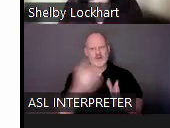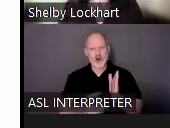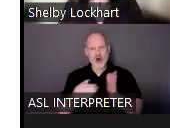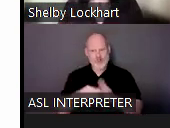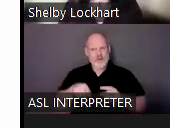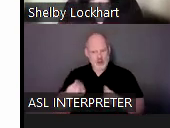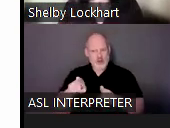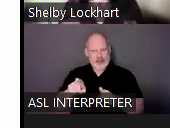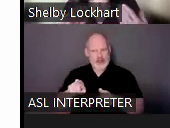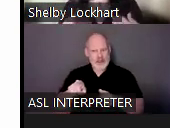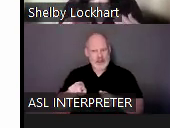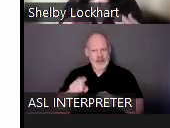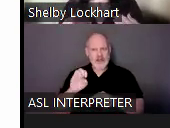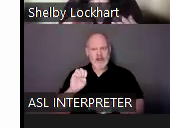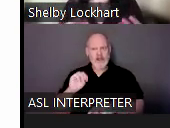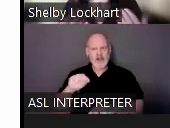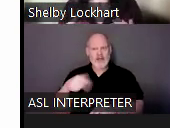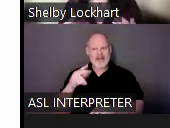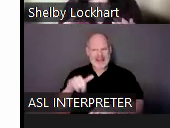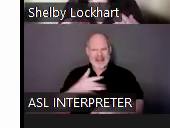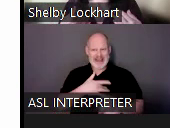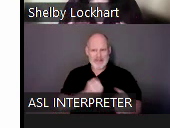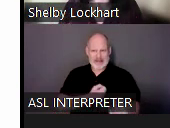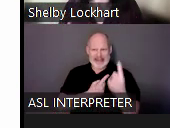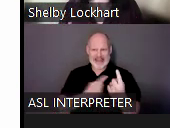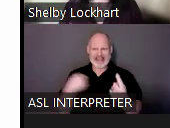really go ask the themes that come back and the responses are very different than